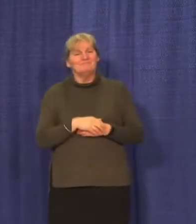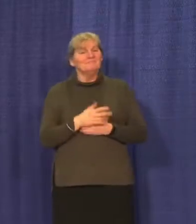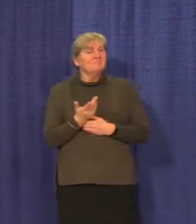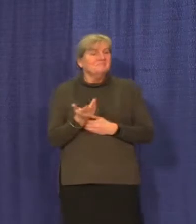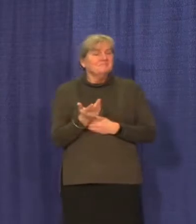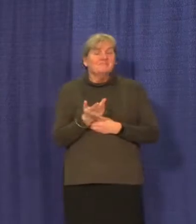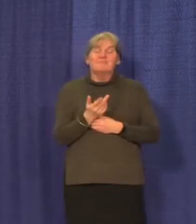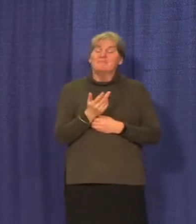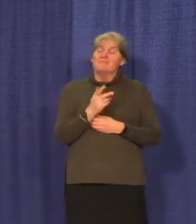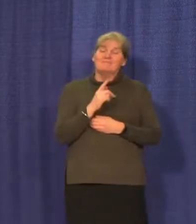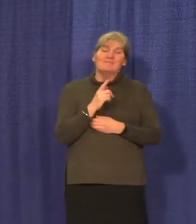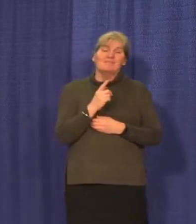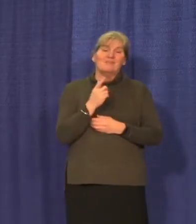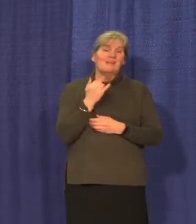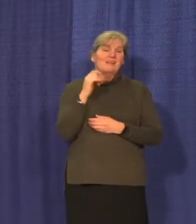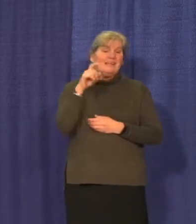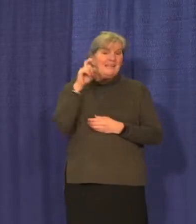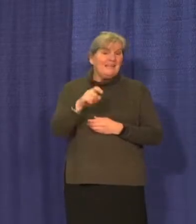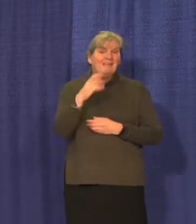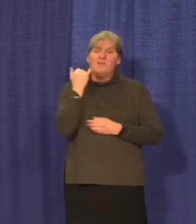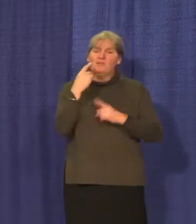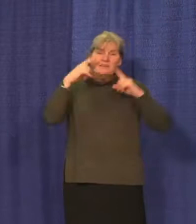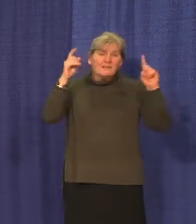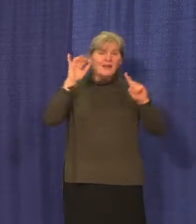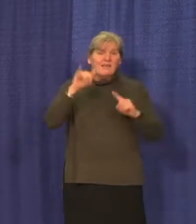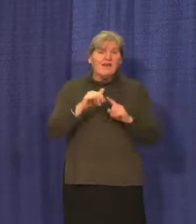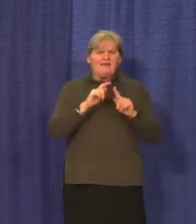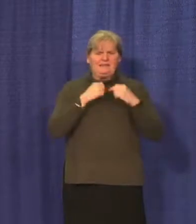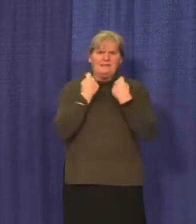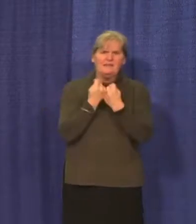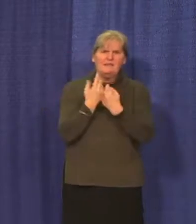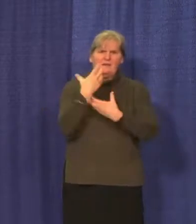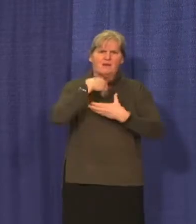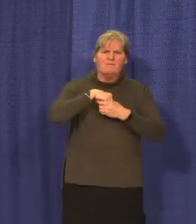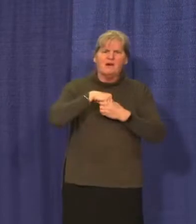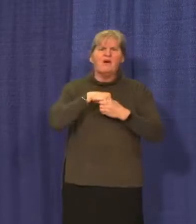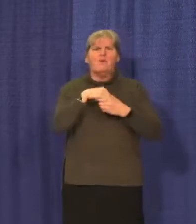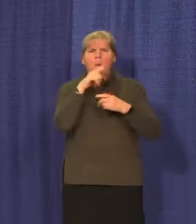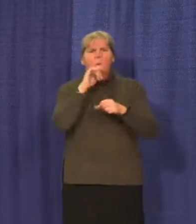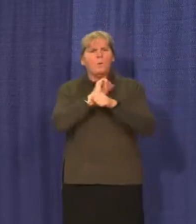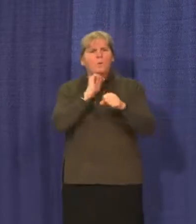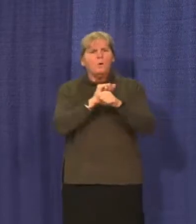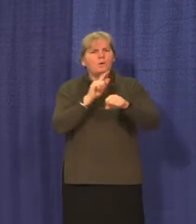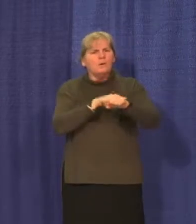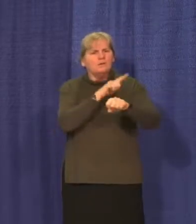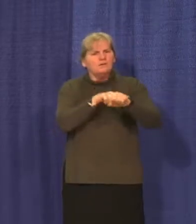possible without the dedicated teams of people that are working in our long-term care homes here